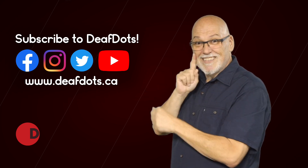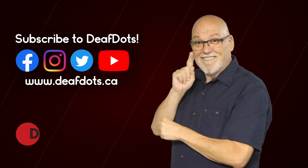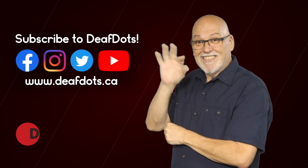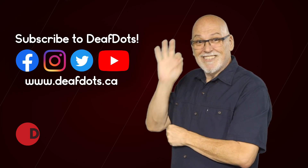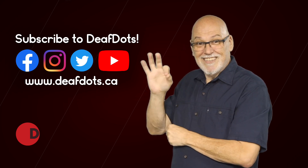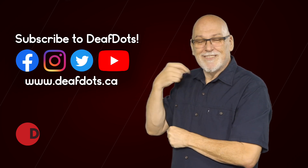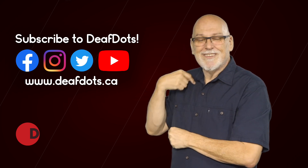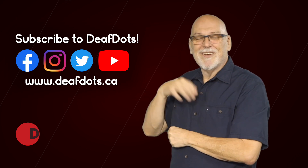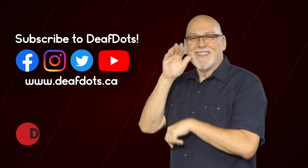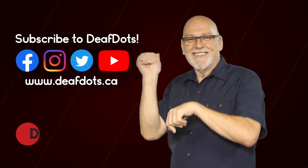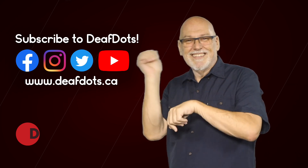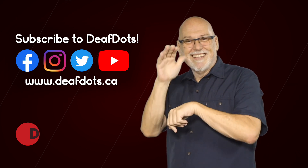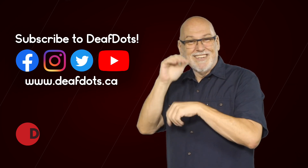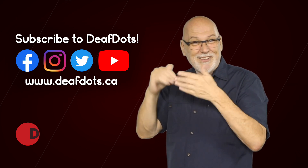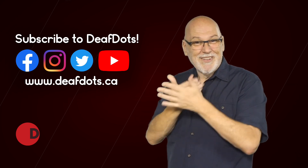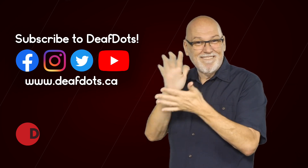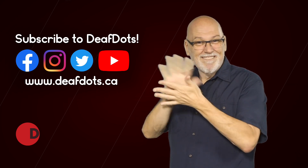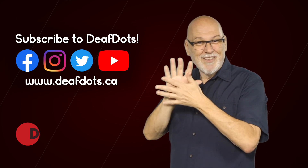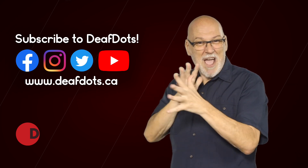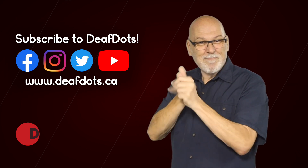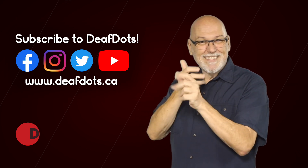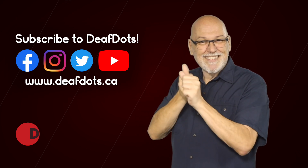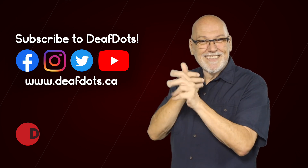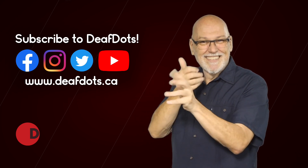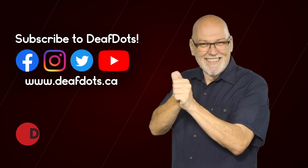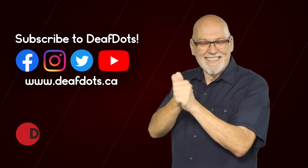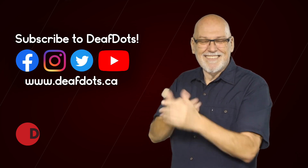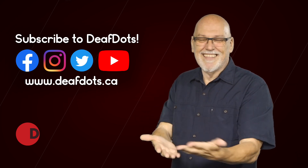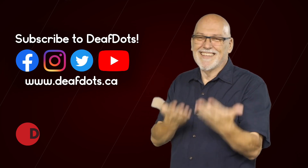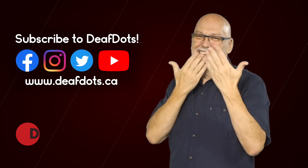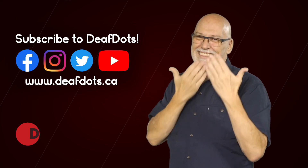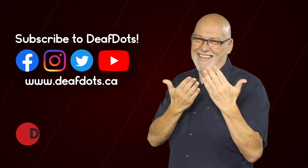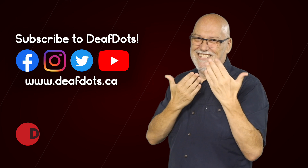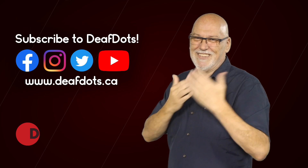DeafDots to get new video updates!